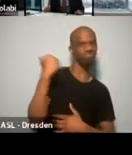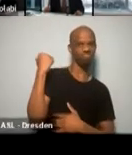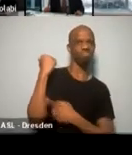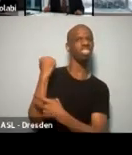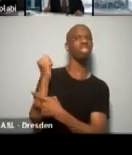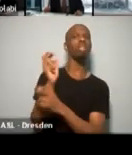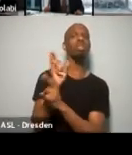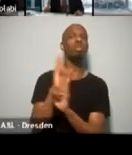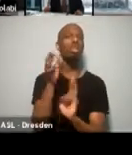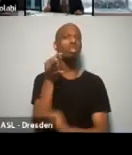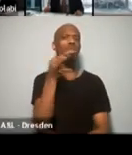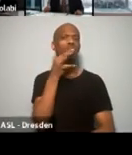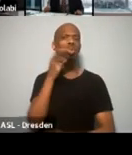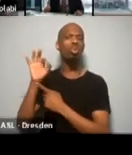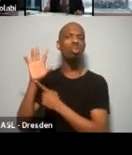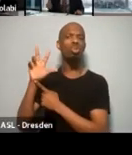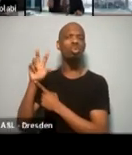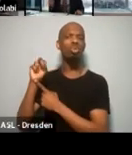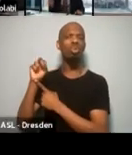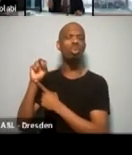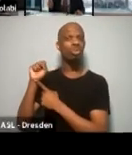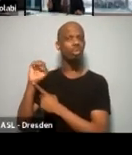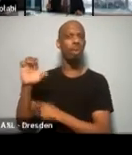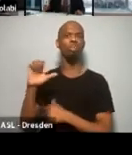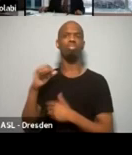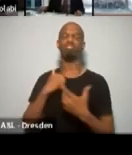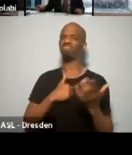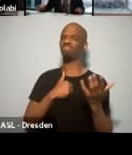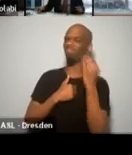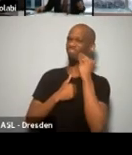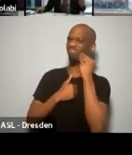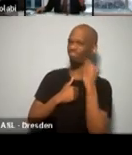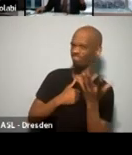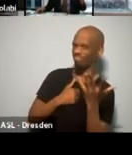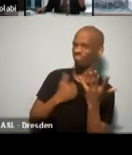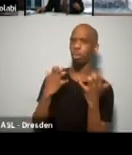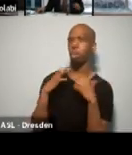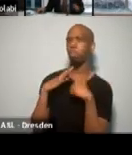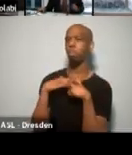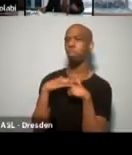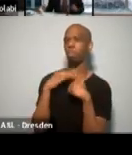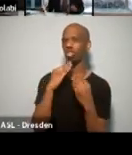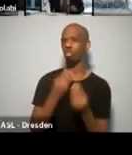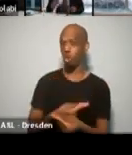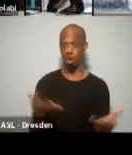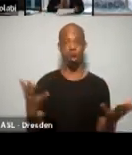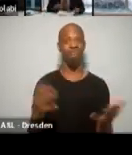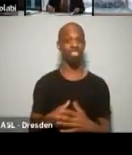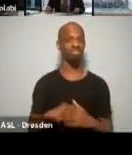I apologize for this delay. Thank you. No worries. One minute.